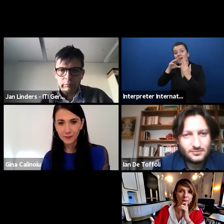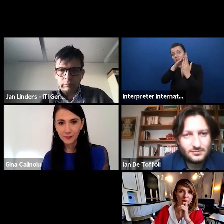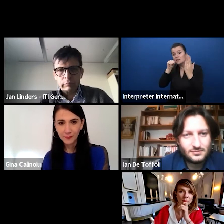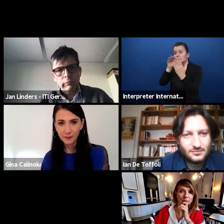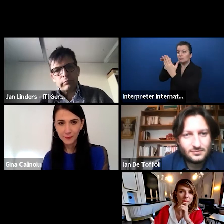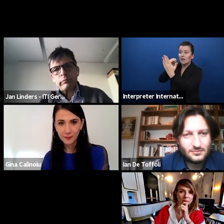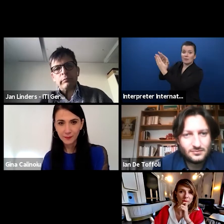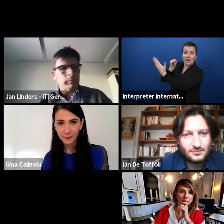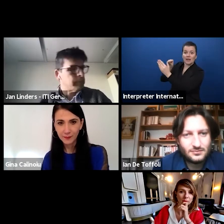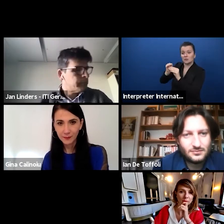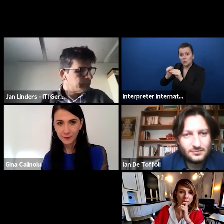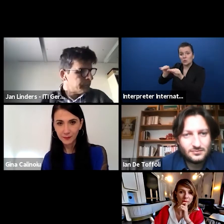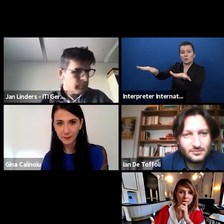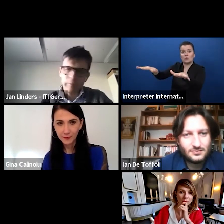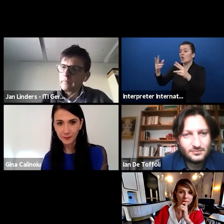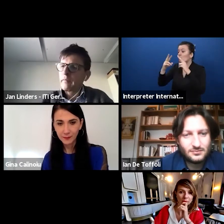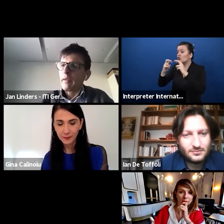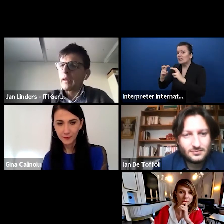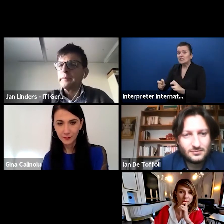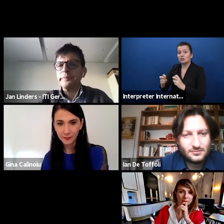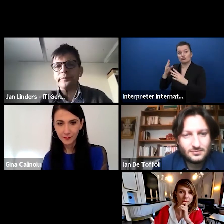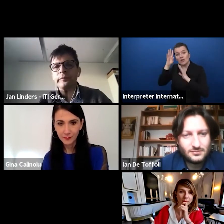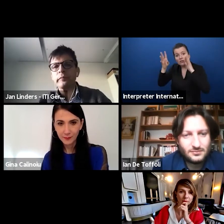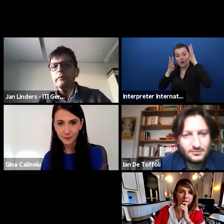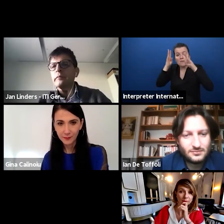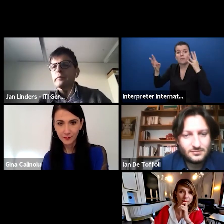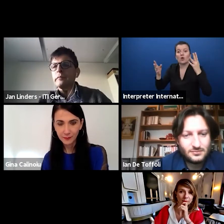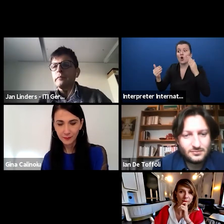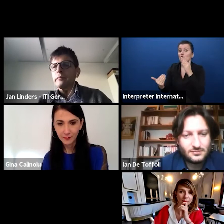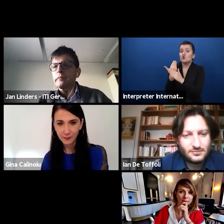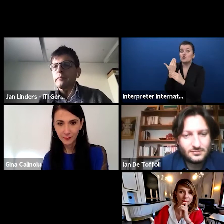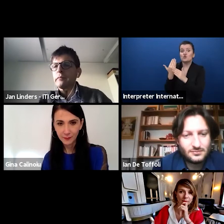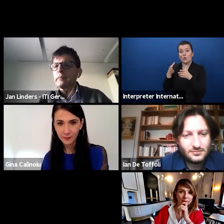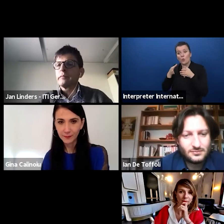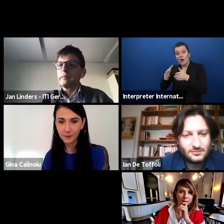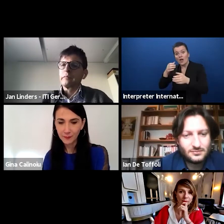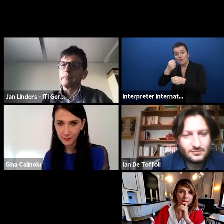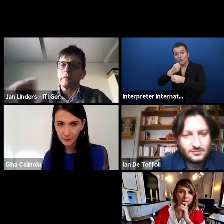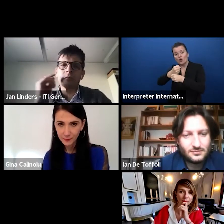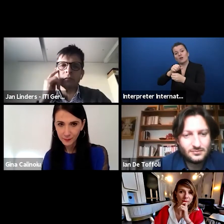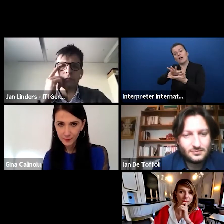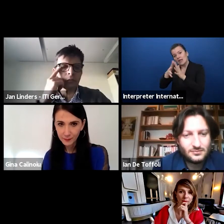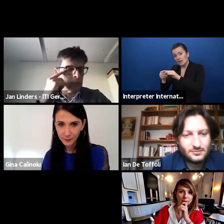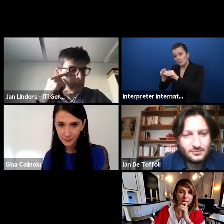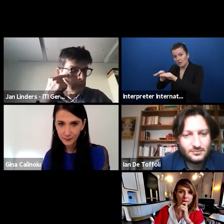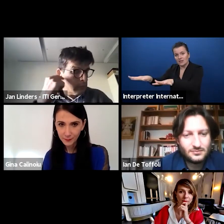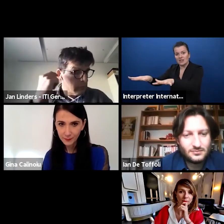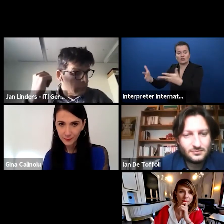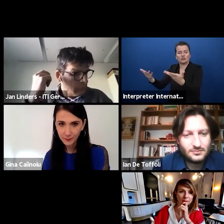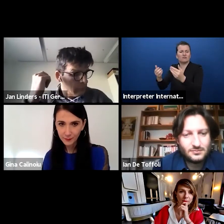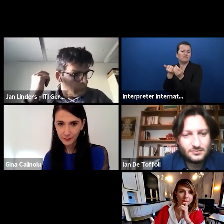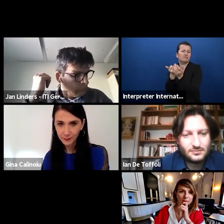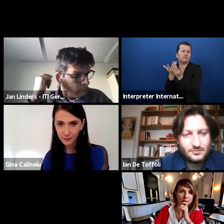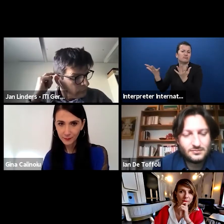and innovation the implementation of new models and specifications of mobility justice and more.